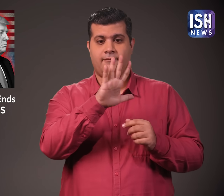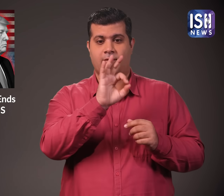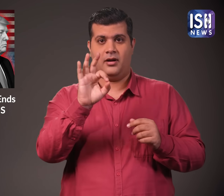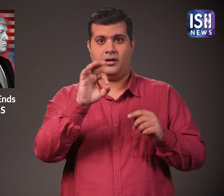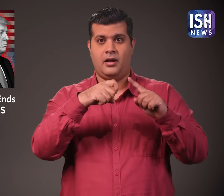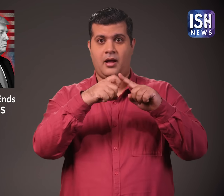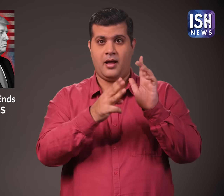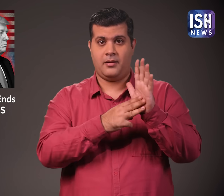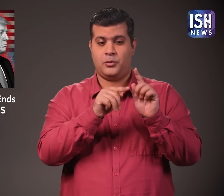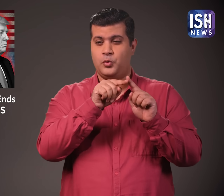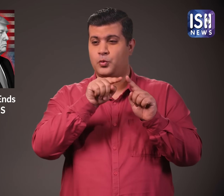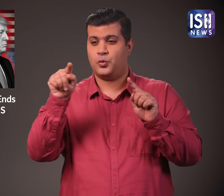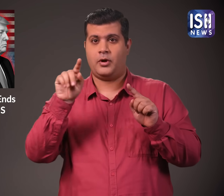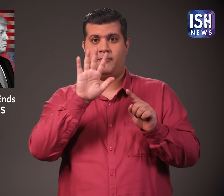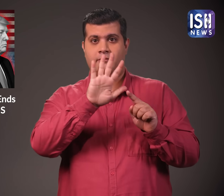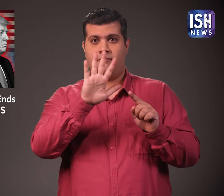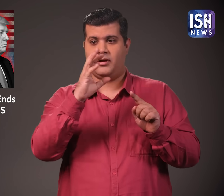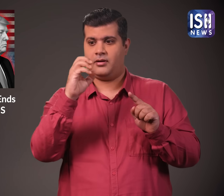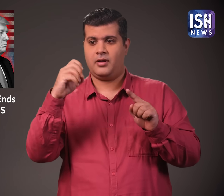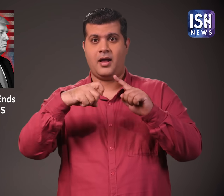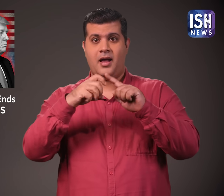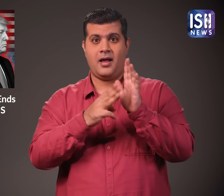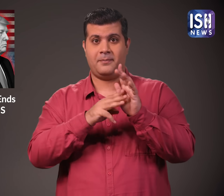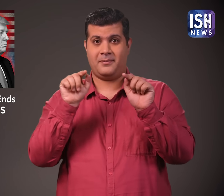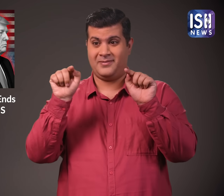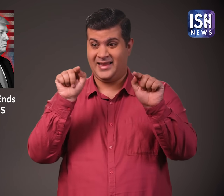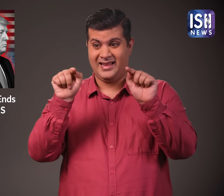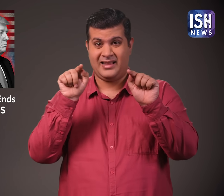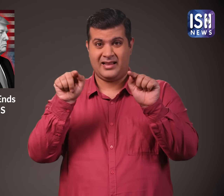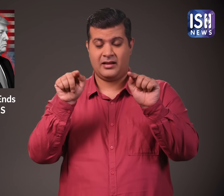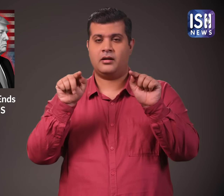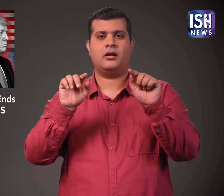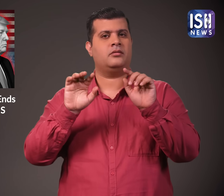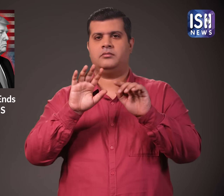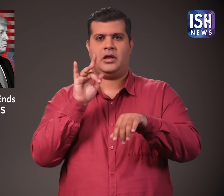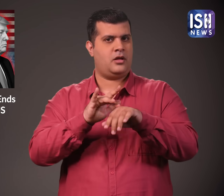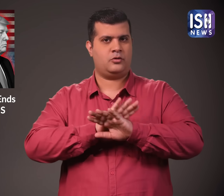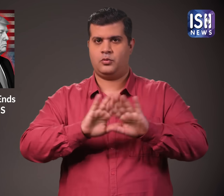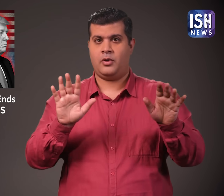that could travel between 500 to 5,500 km.